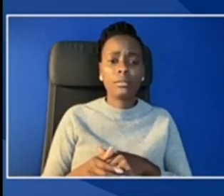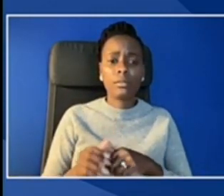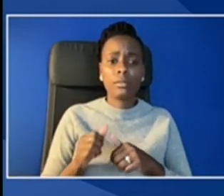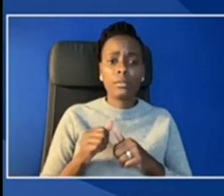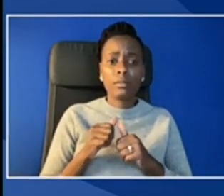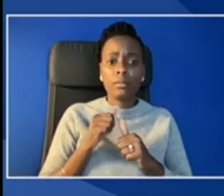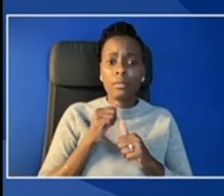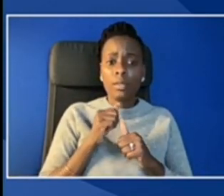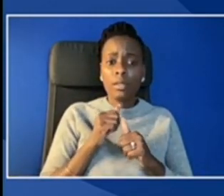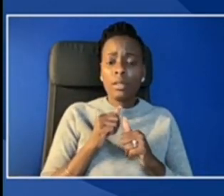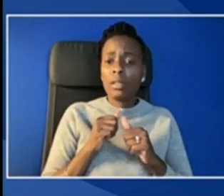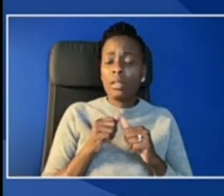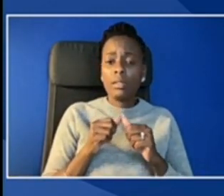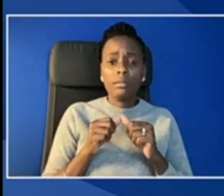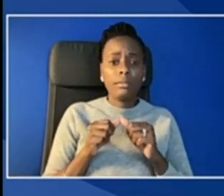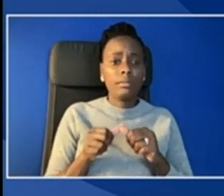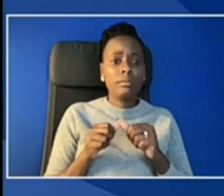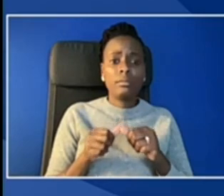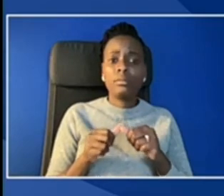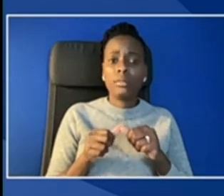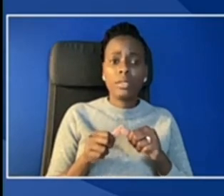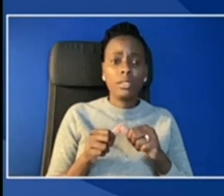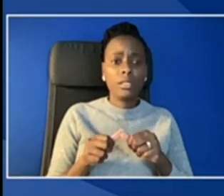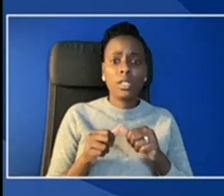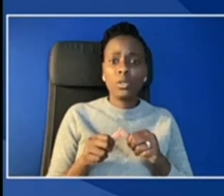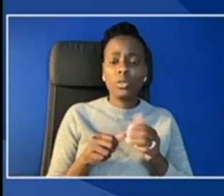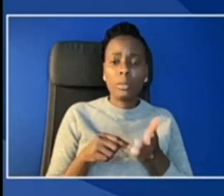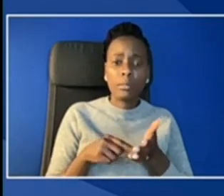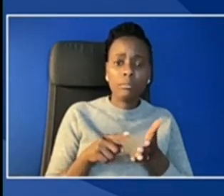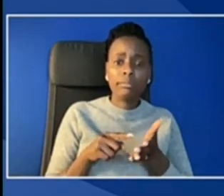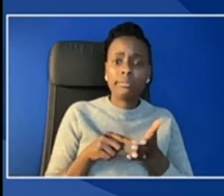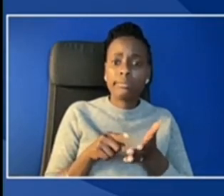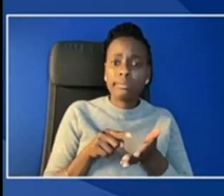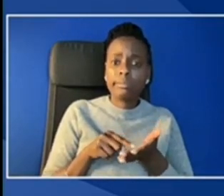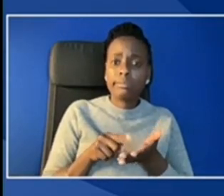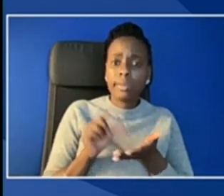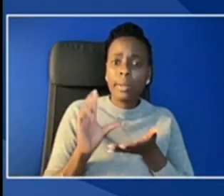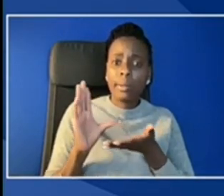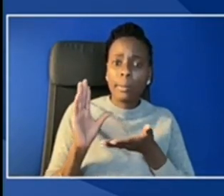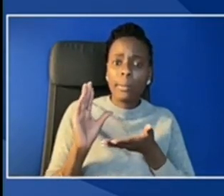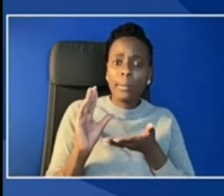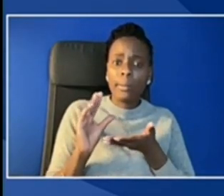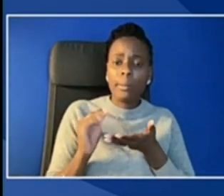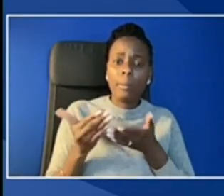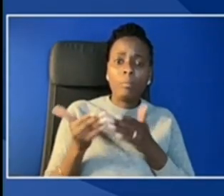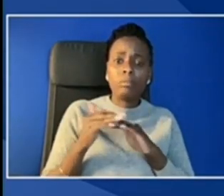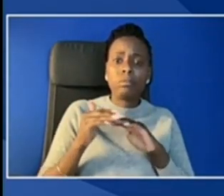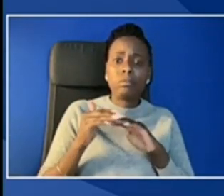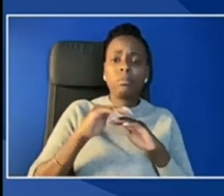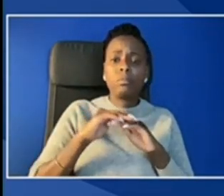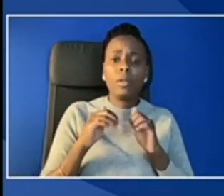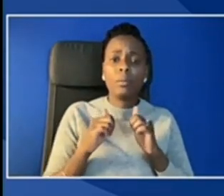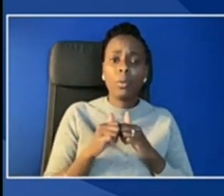slowly being kind of, you know, paid down. But I think it's just with the amount of applications that I know, that I've spoken